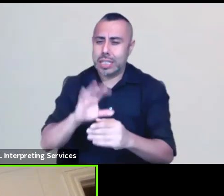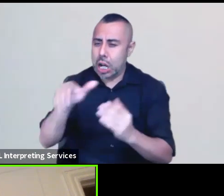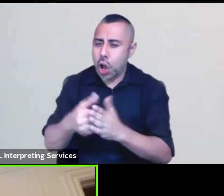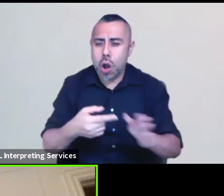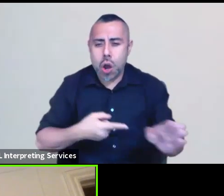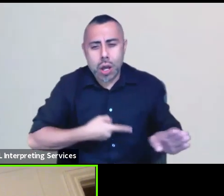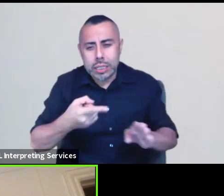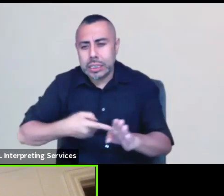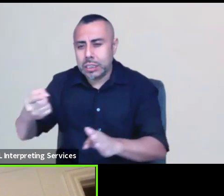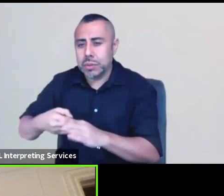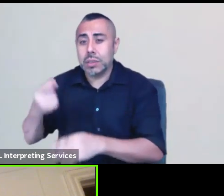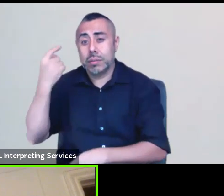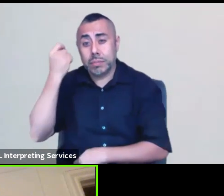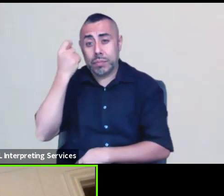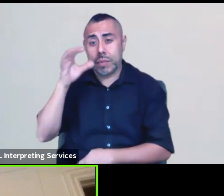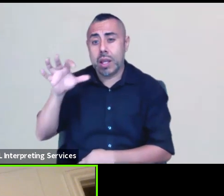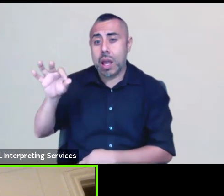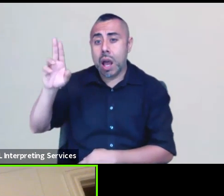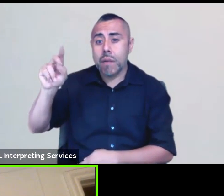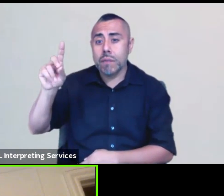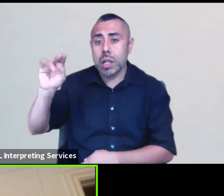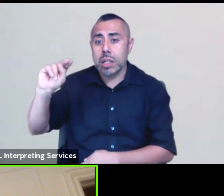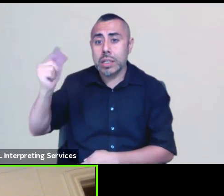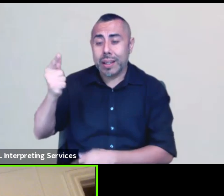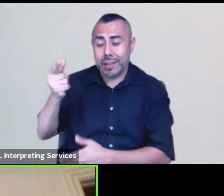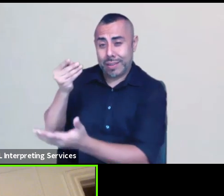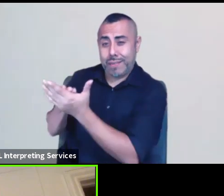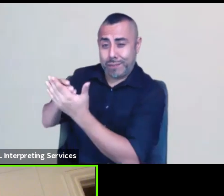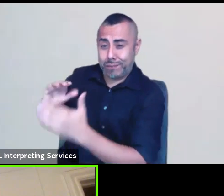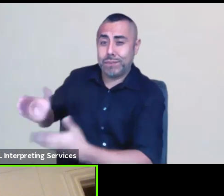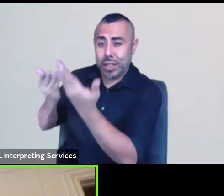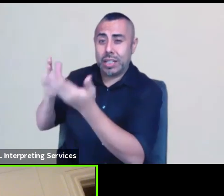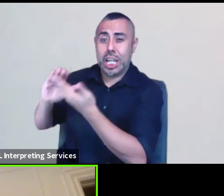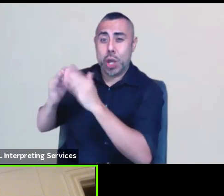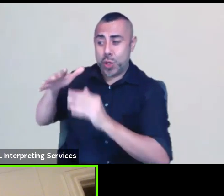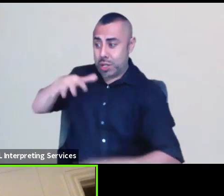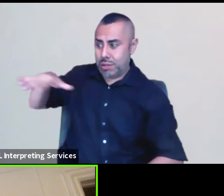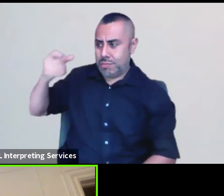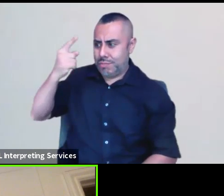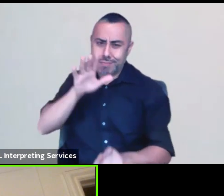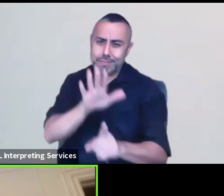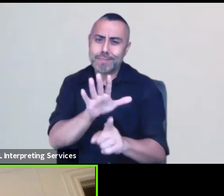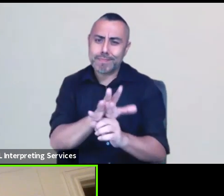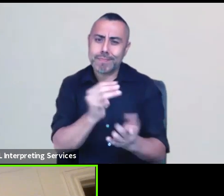the importance of this community of artists, and so I wanted to give you some tips of things to do